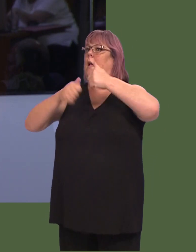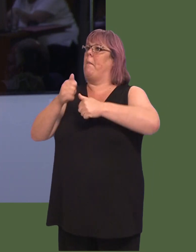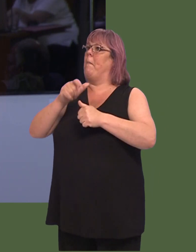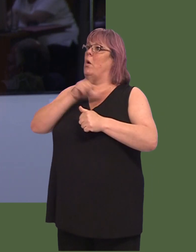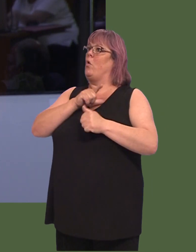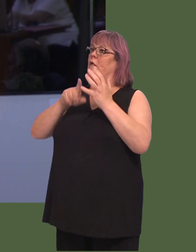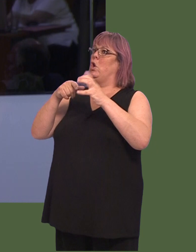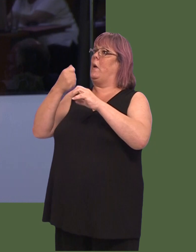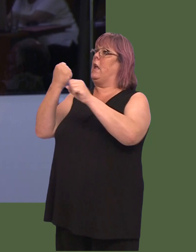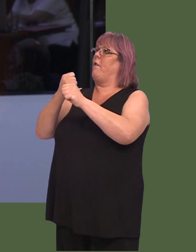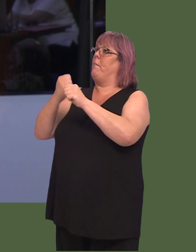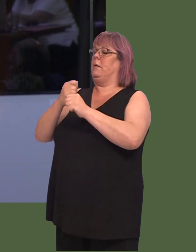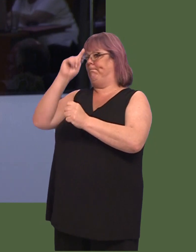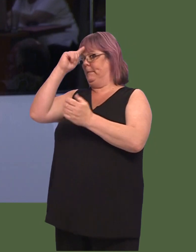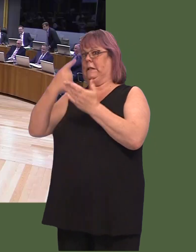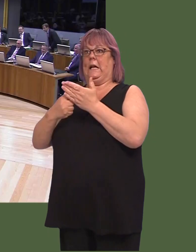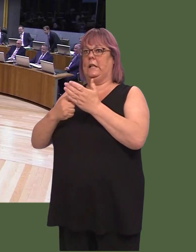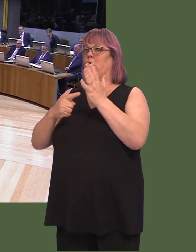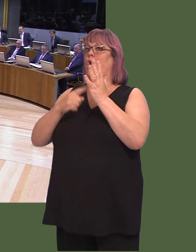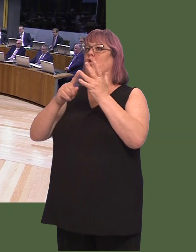That's to be welcomed. That's because of this UK Government.